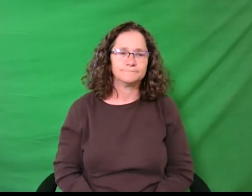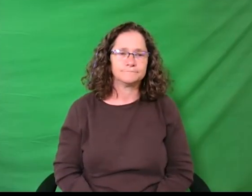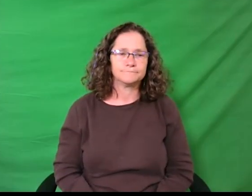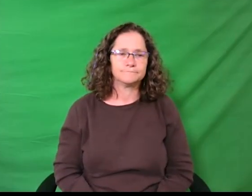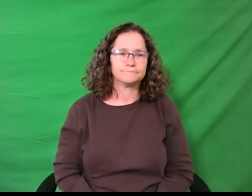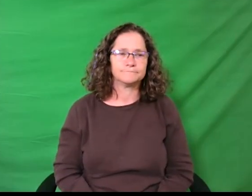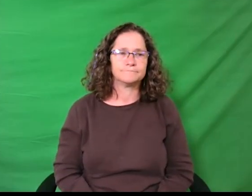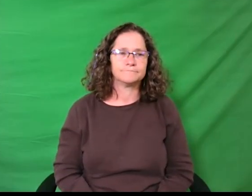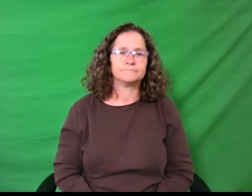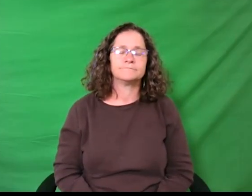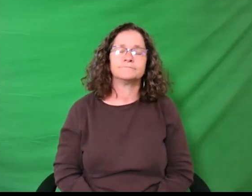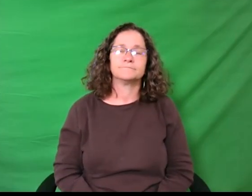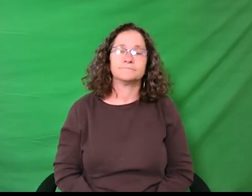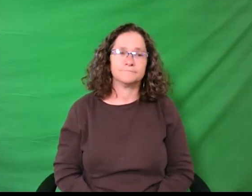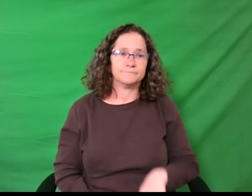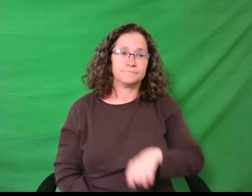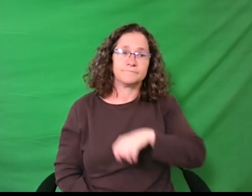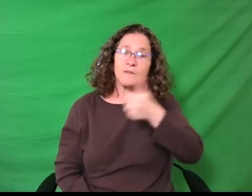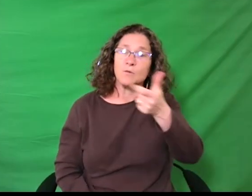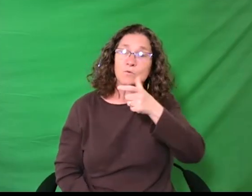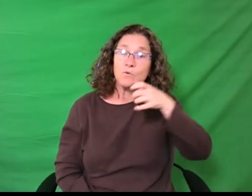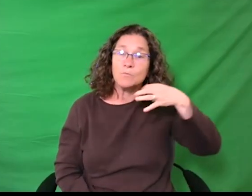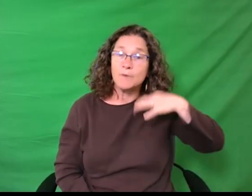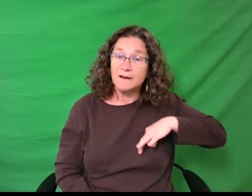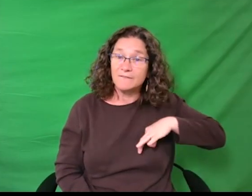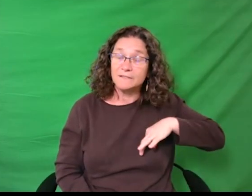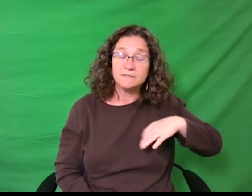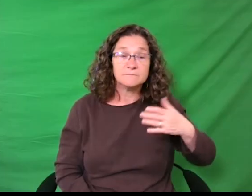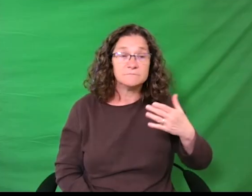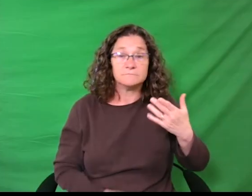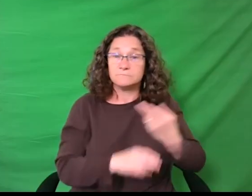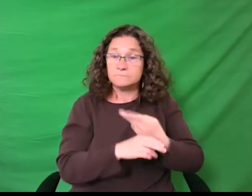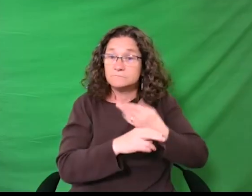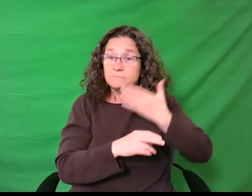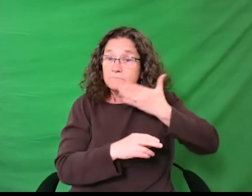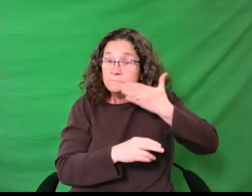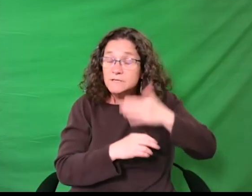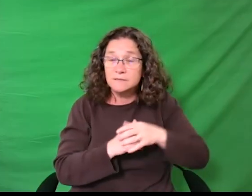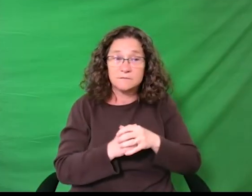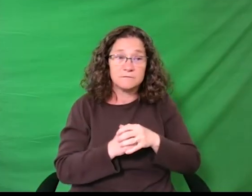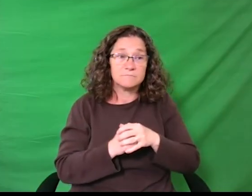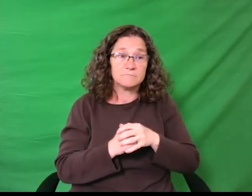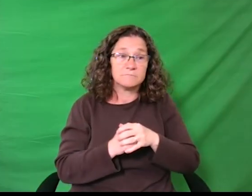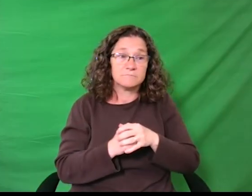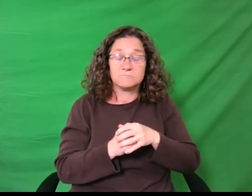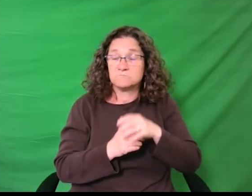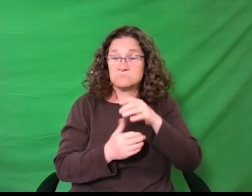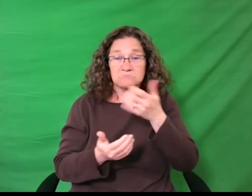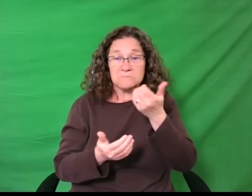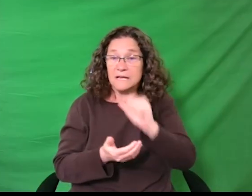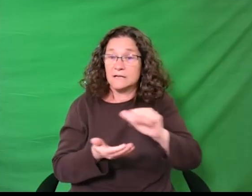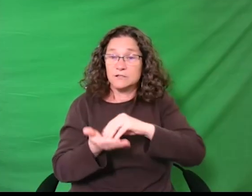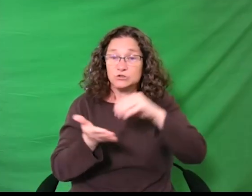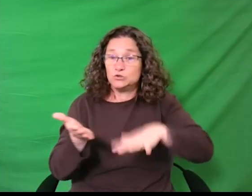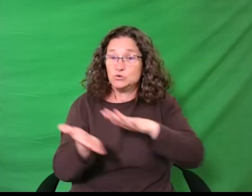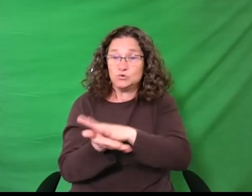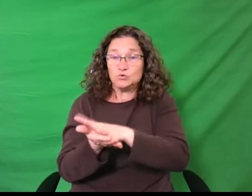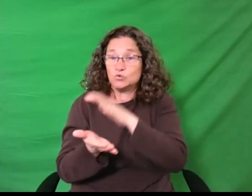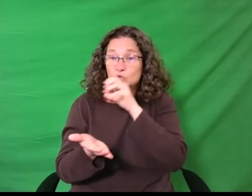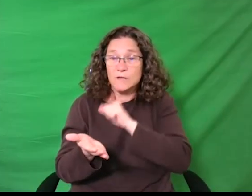So others who can benefit from cued speech. Let's say school-age students. You can use it to support phonological awareness.